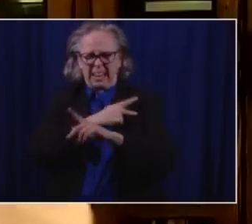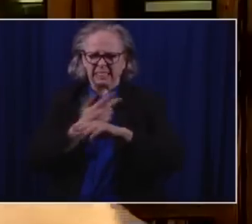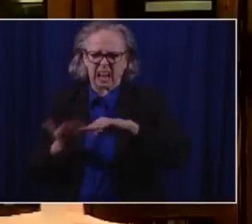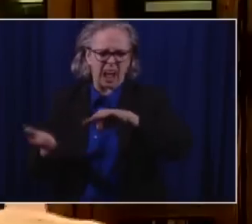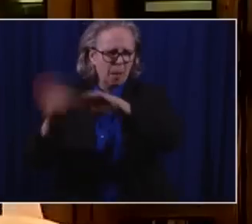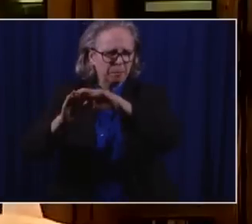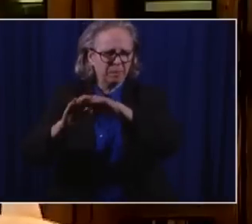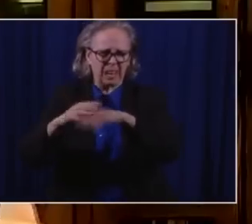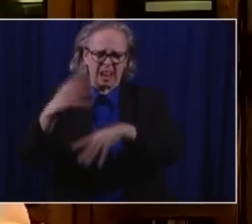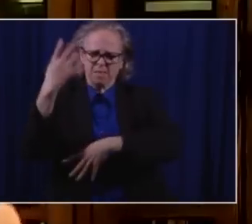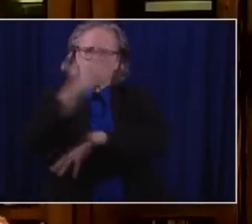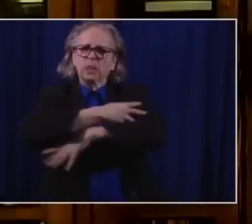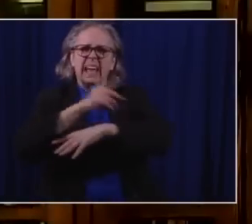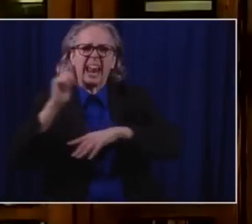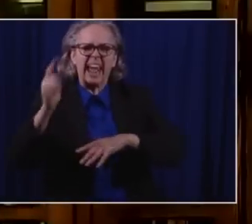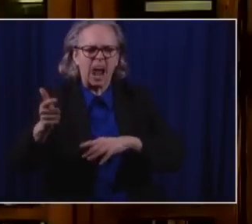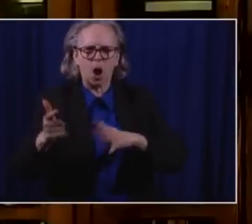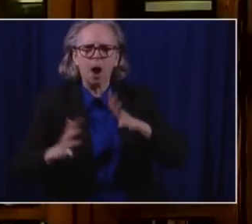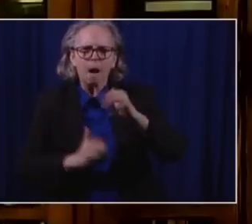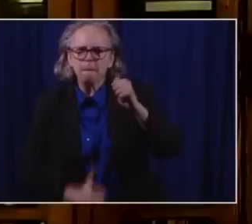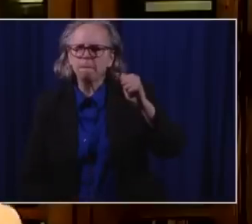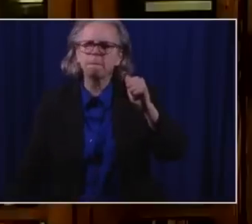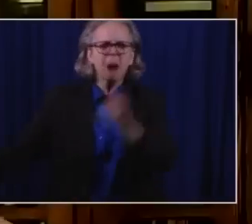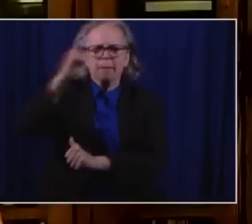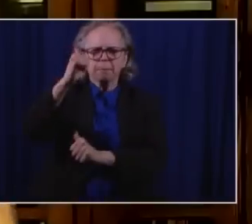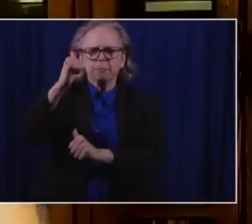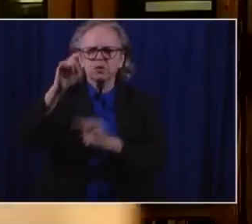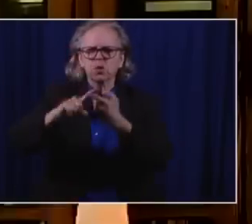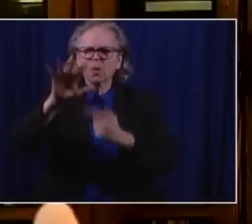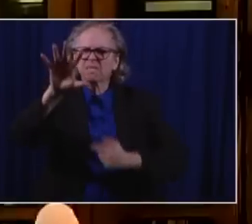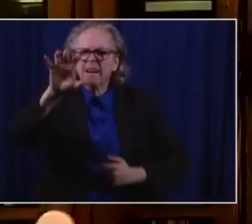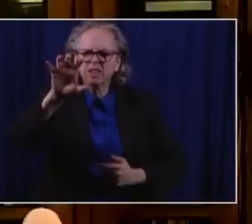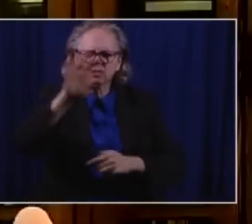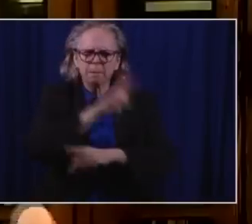period. On November, second we crossed 400 patients for the